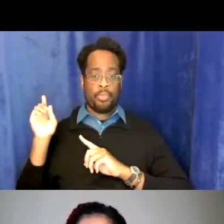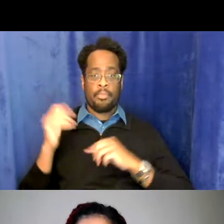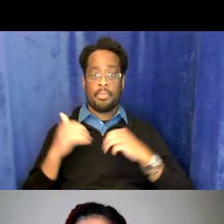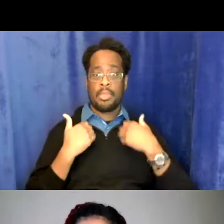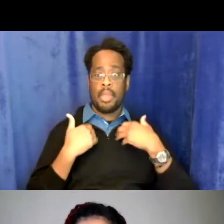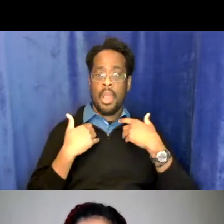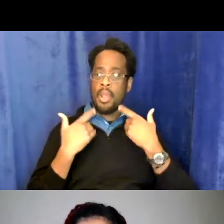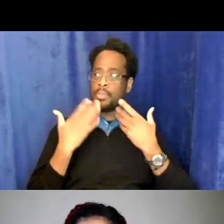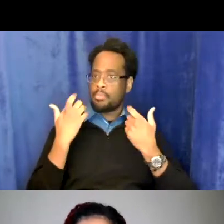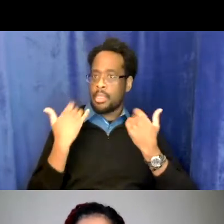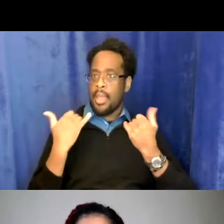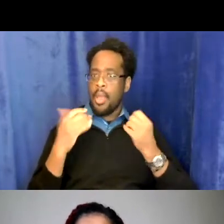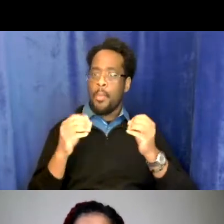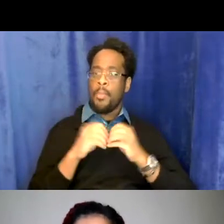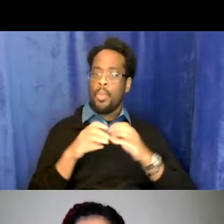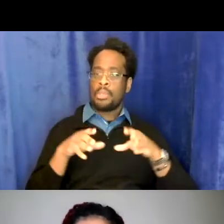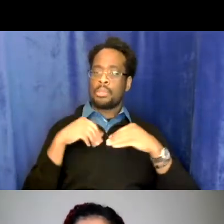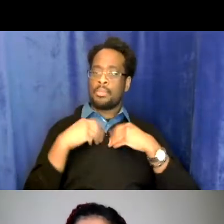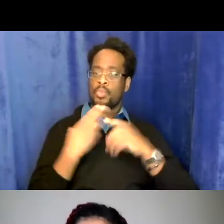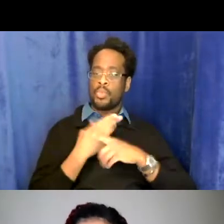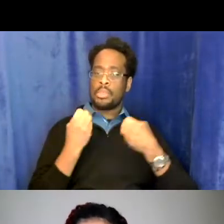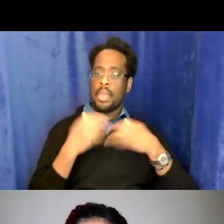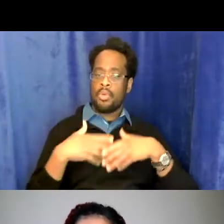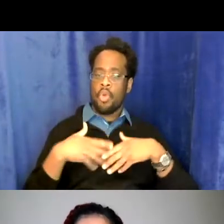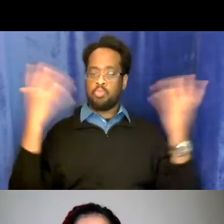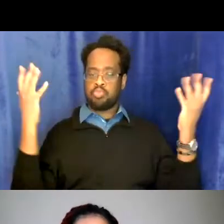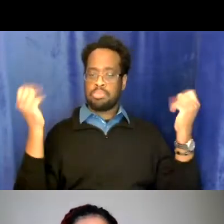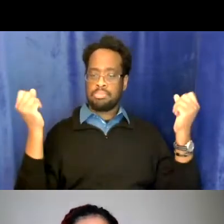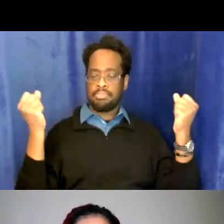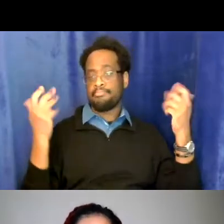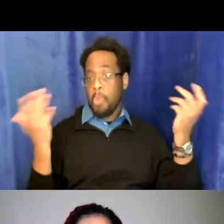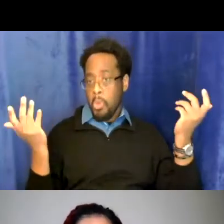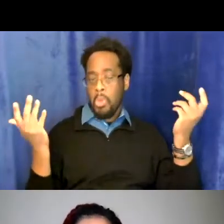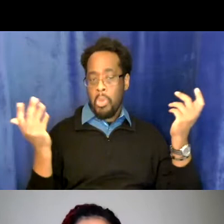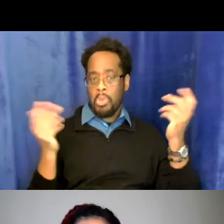smaller and polite so a lot of the older people had that lesson but now it's more accepting so